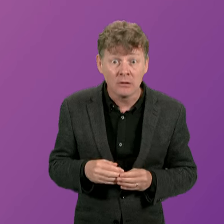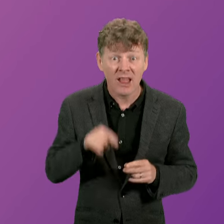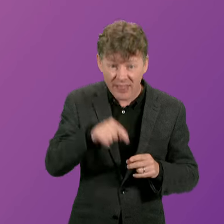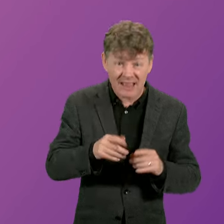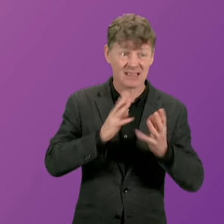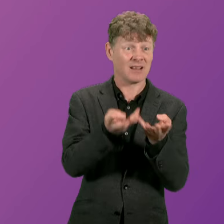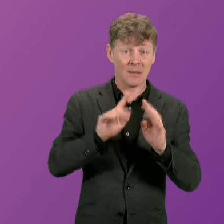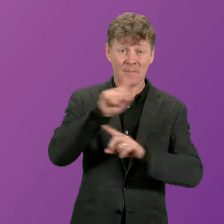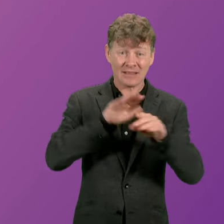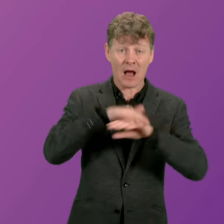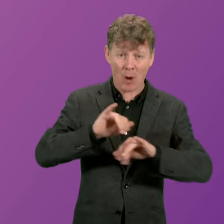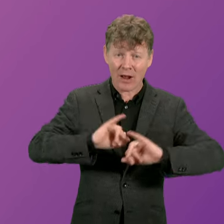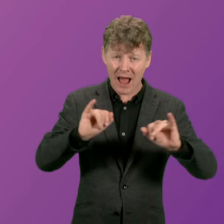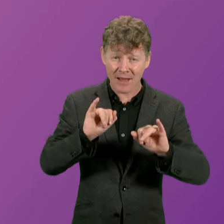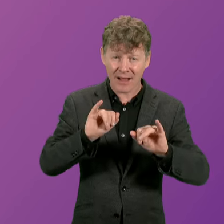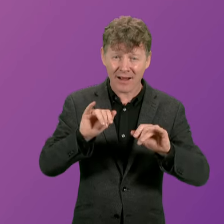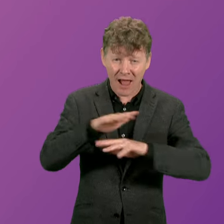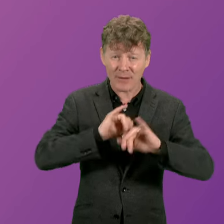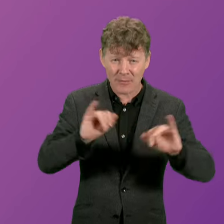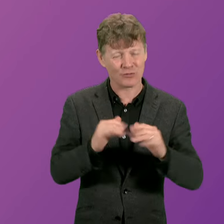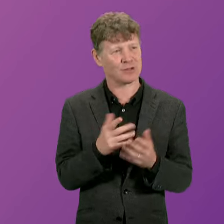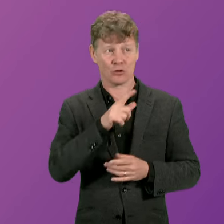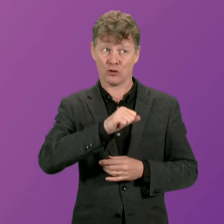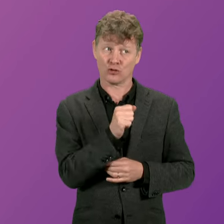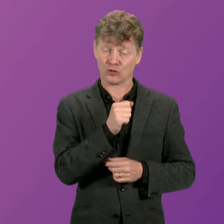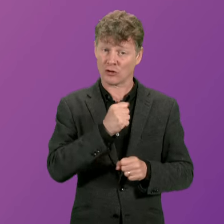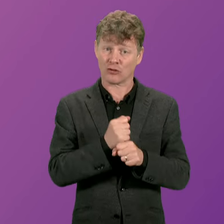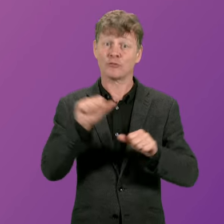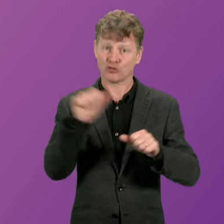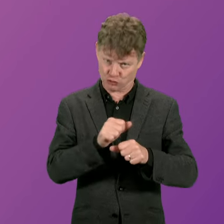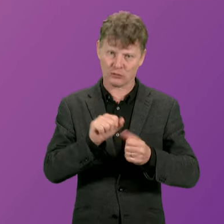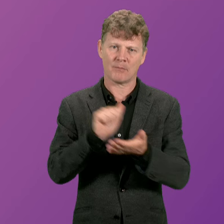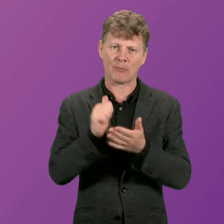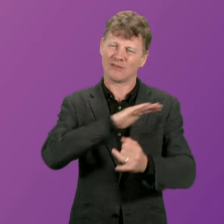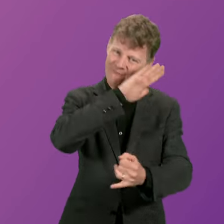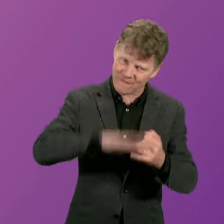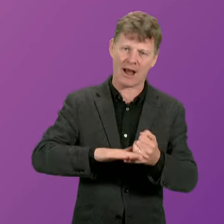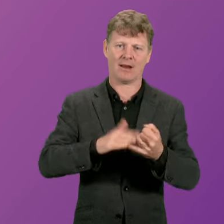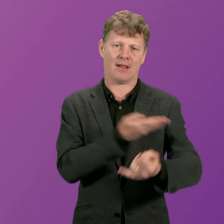Scottish Government publish the now long-overdue final energy strategy? Will the First Minister